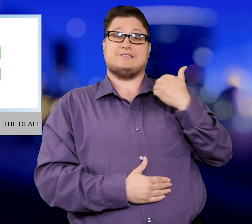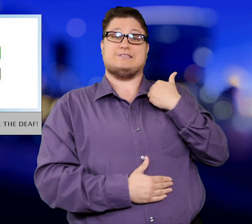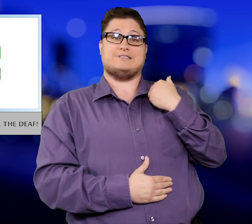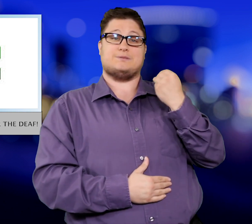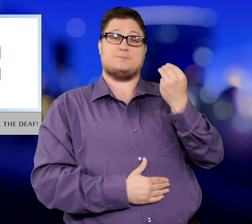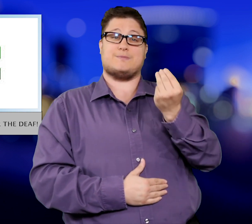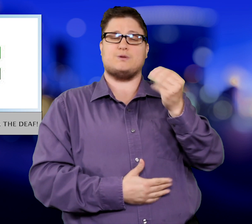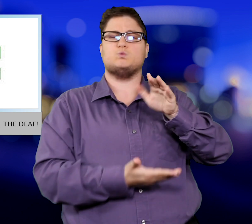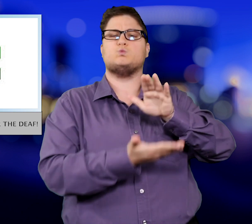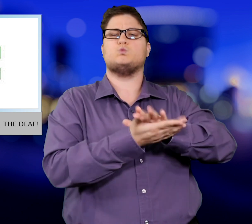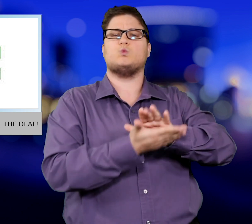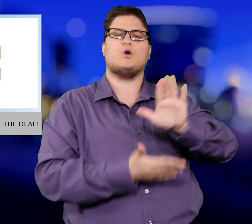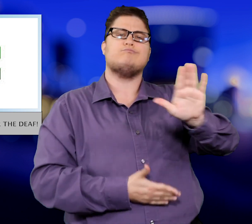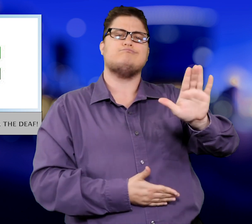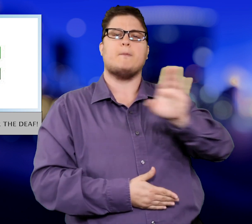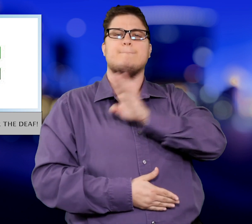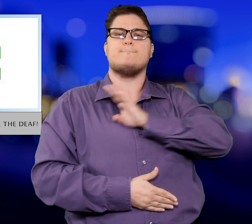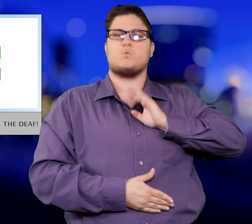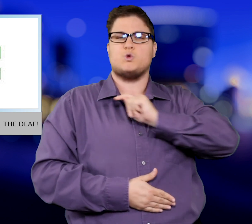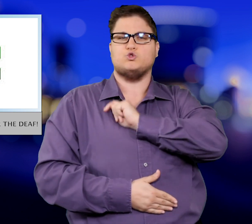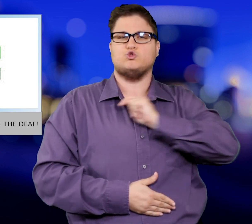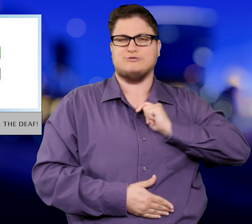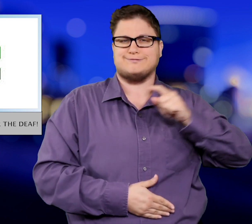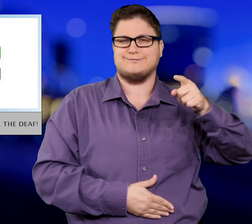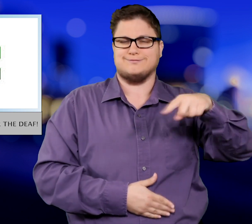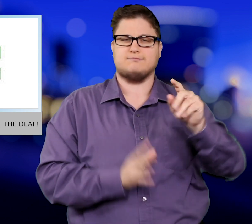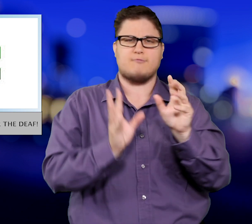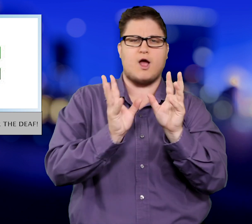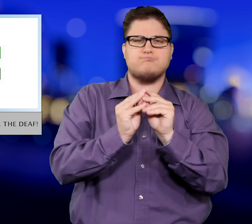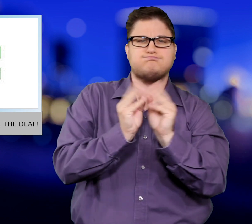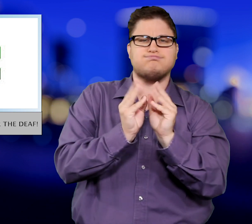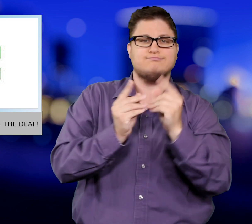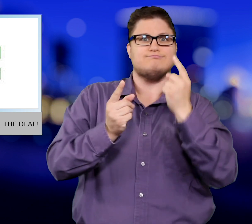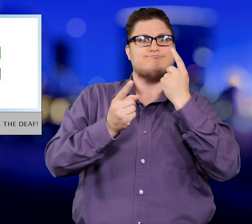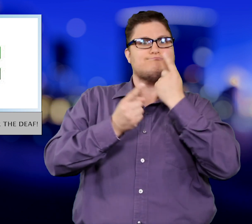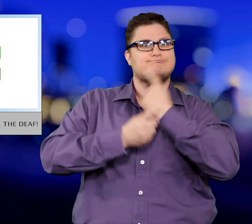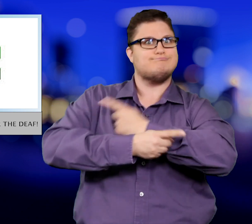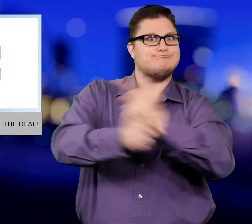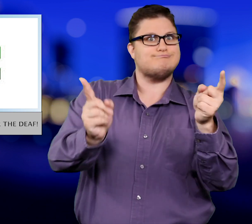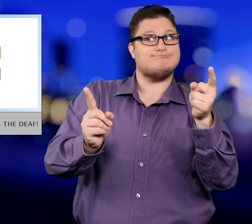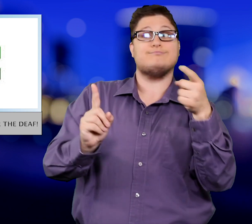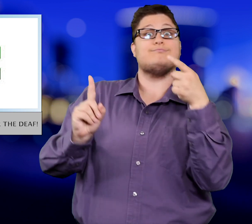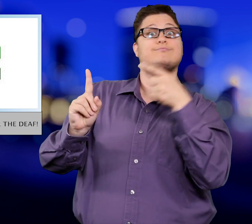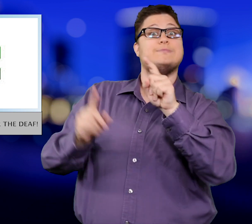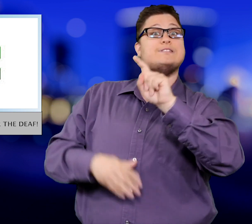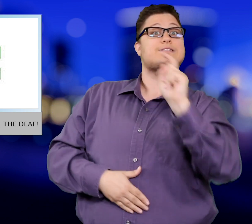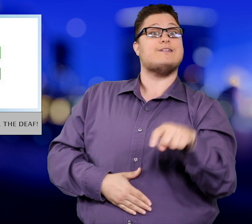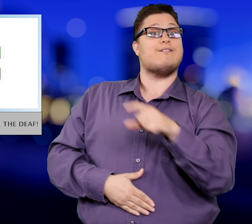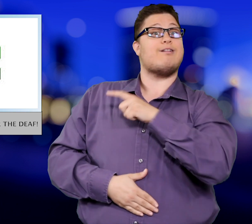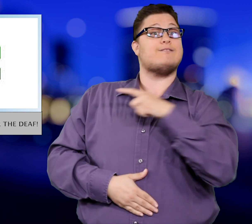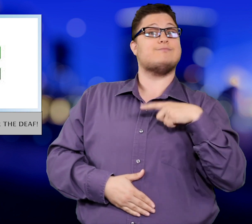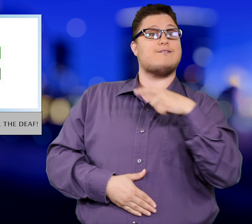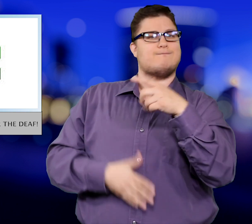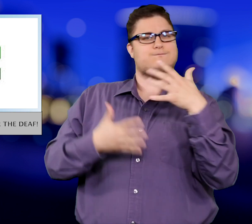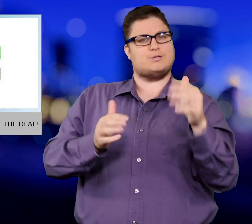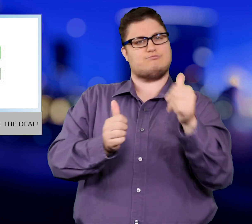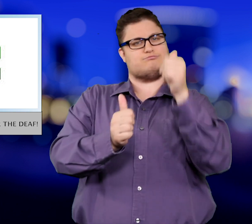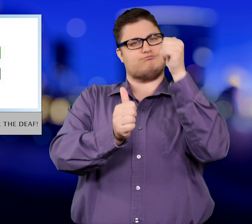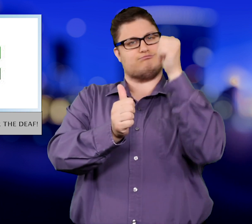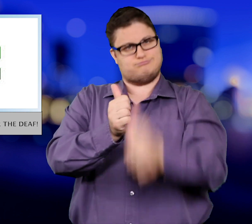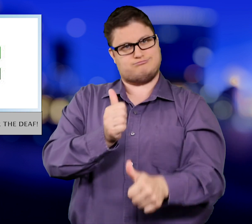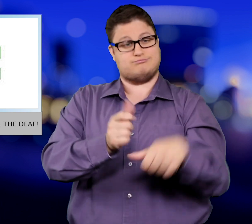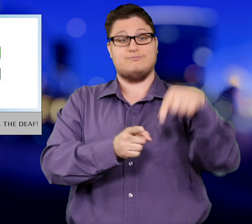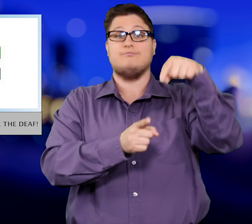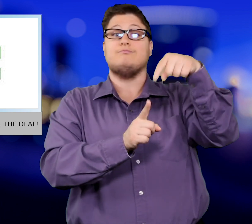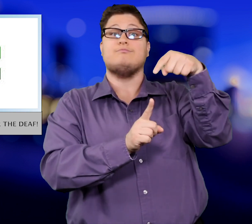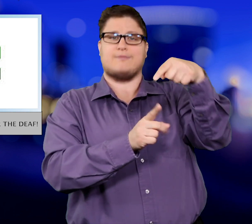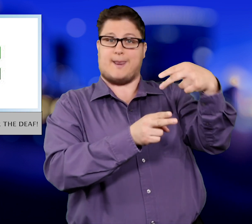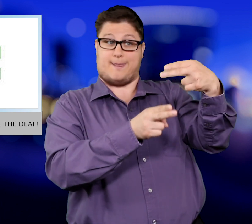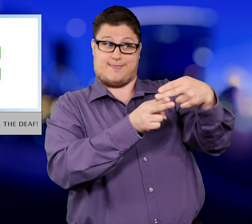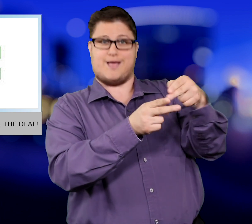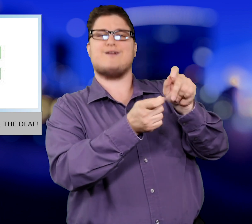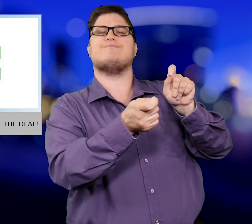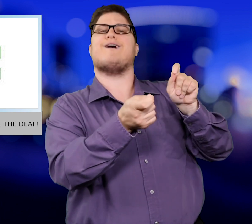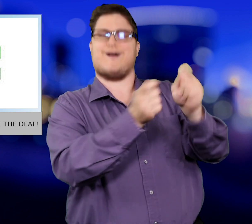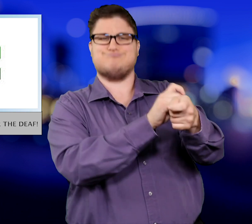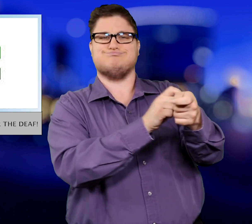The school's Board of Trustees met on Monday and announced the name change had passed the